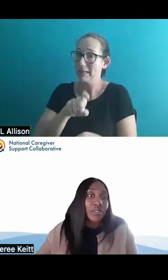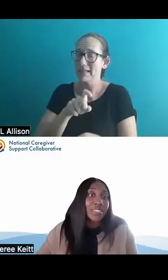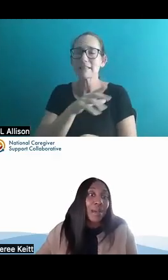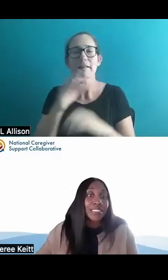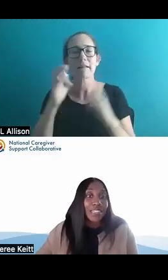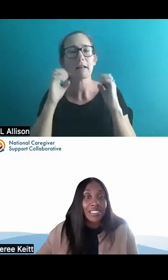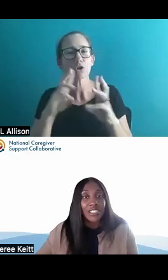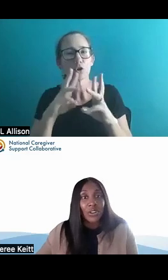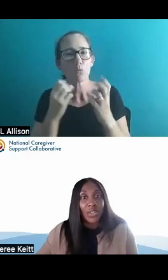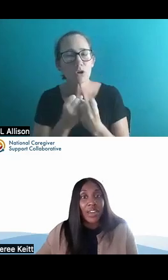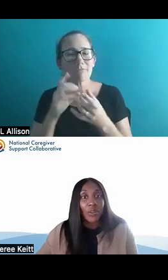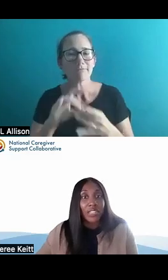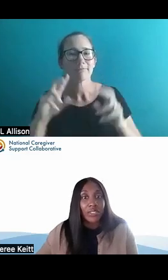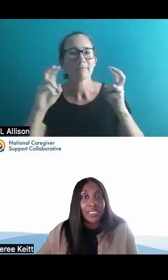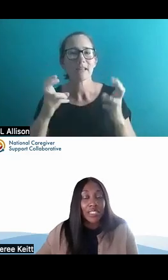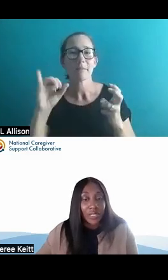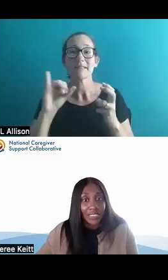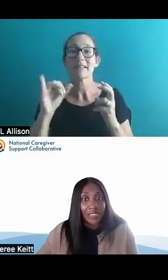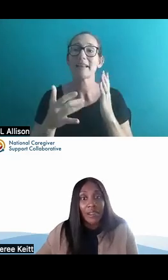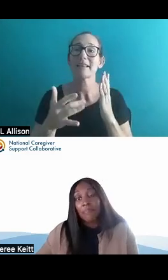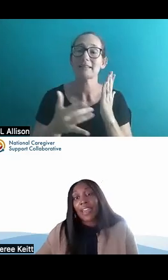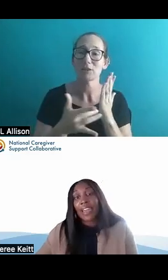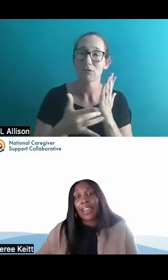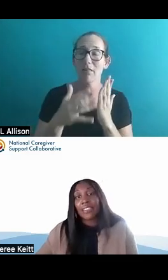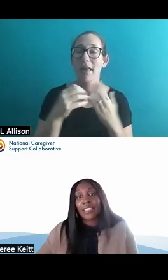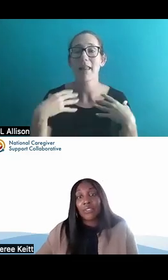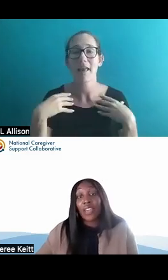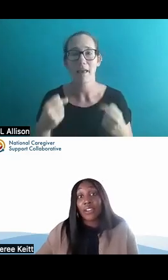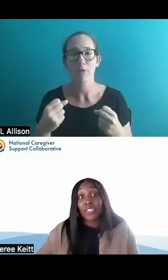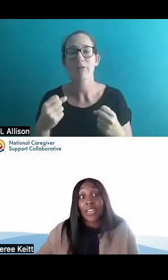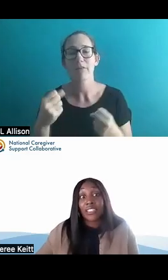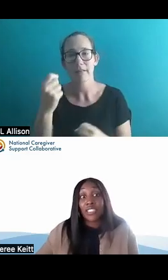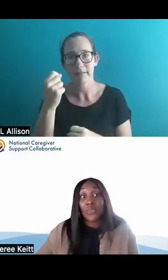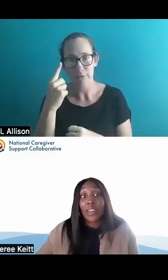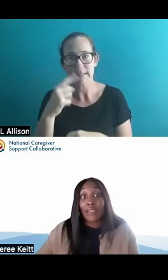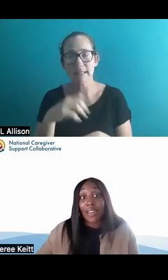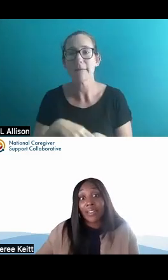on topics like digital and health literacy and self-care strategies for navigating the